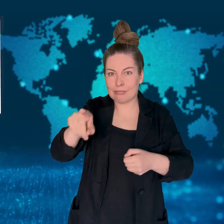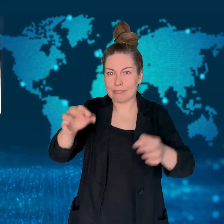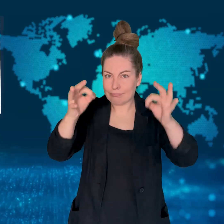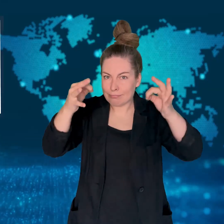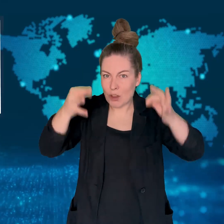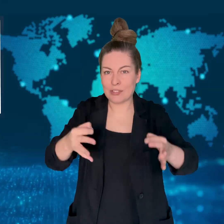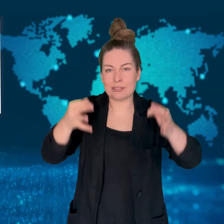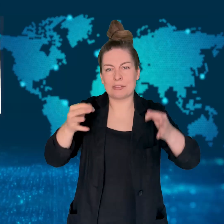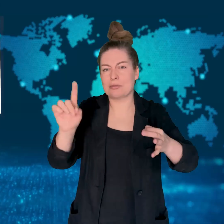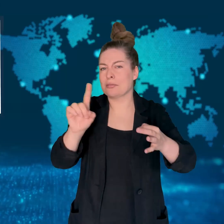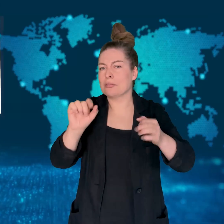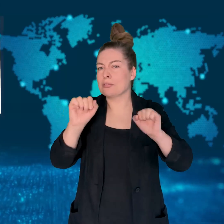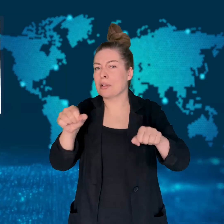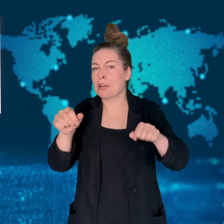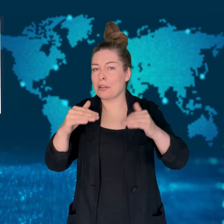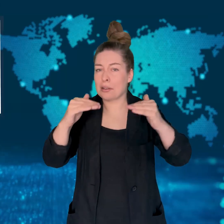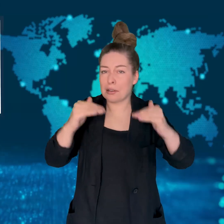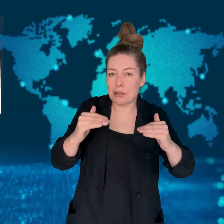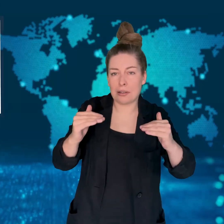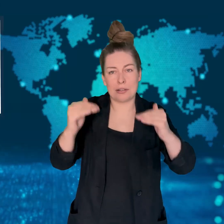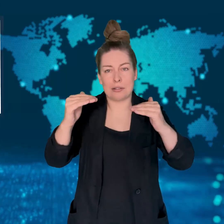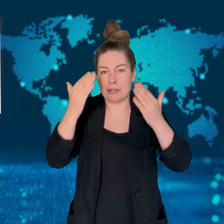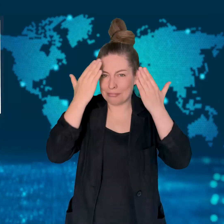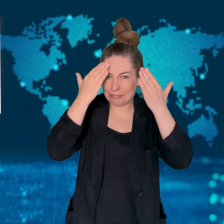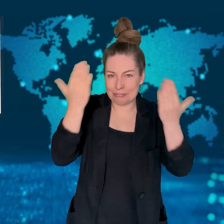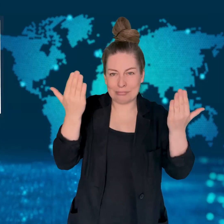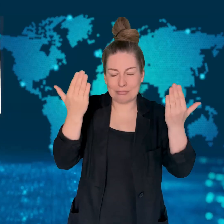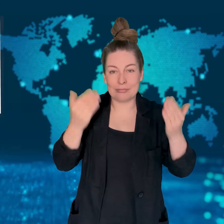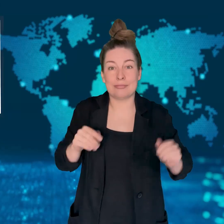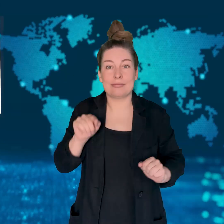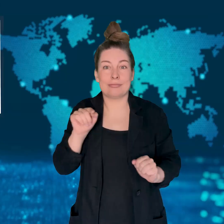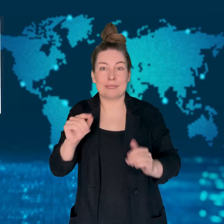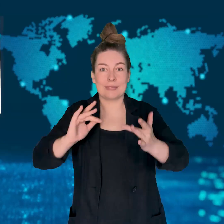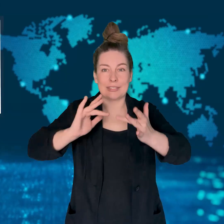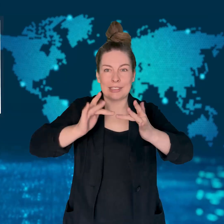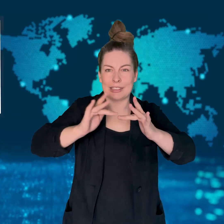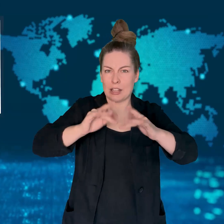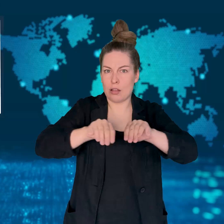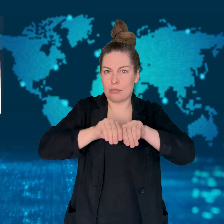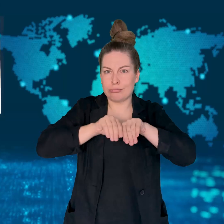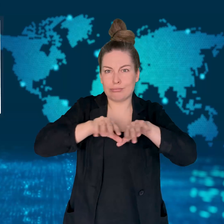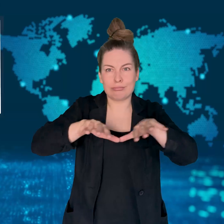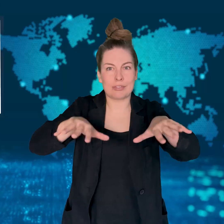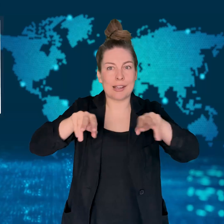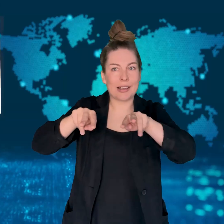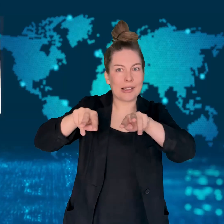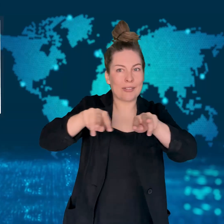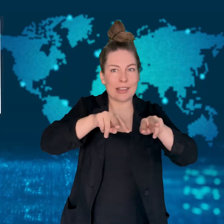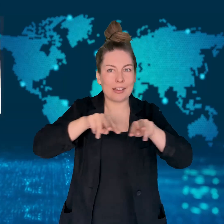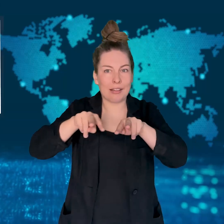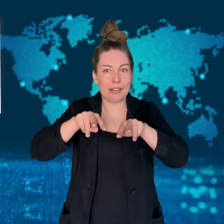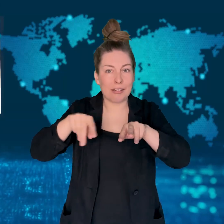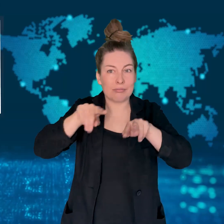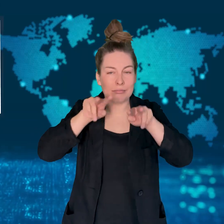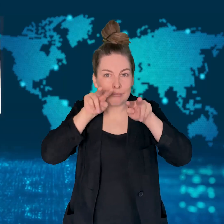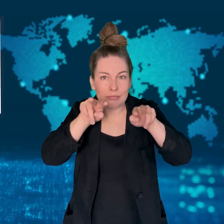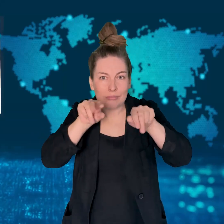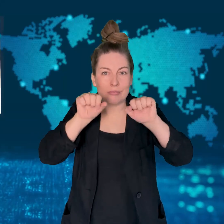and it's believed that the rest are missing.